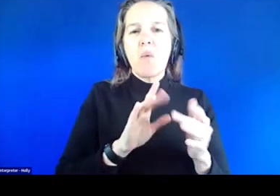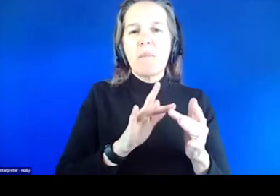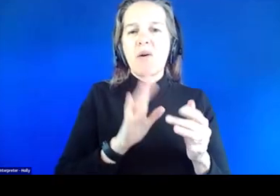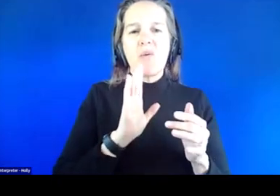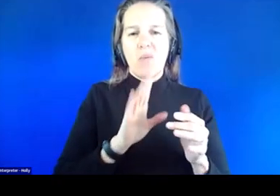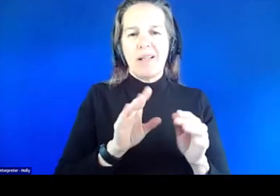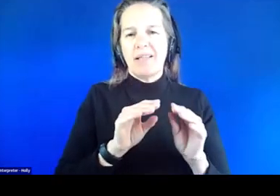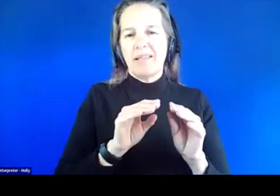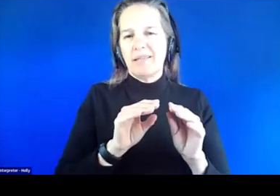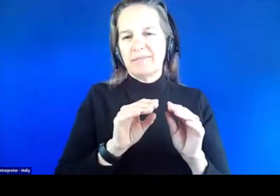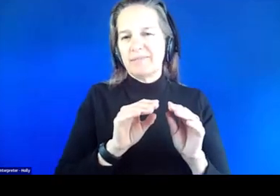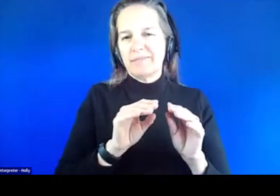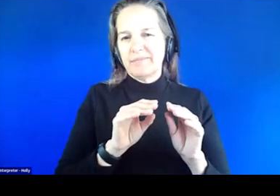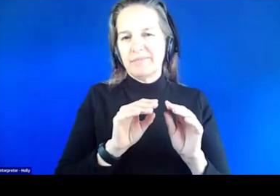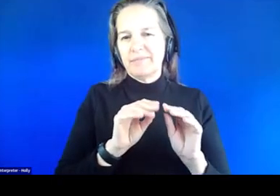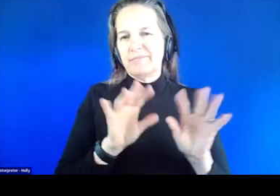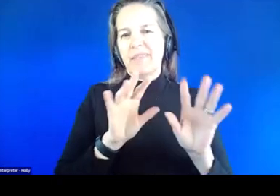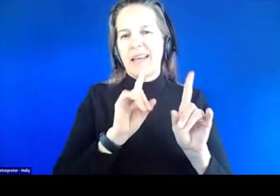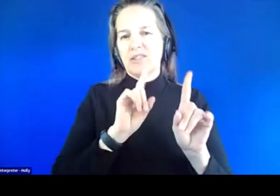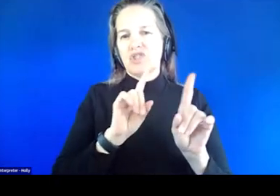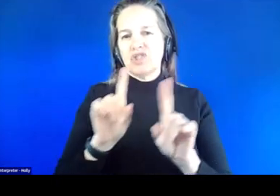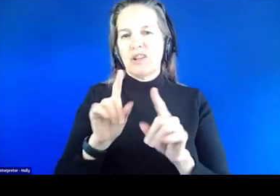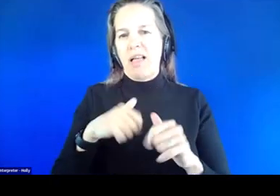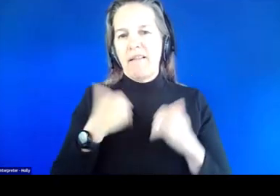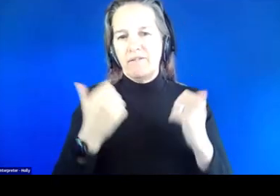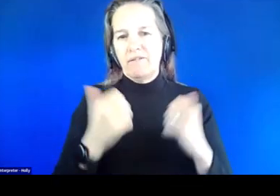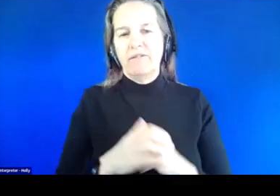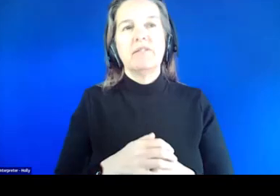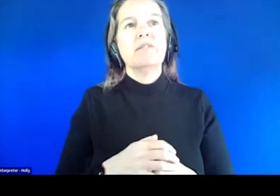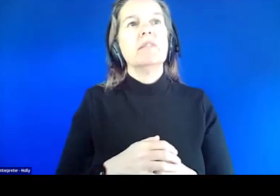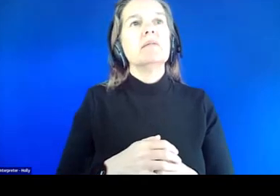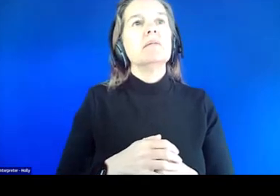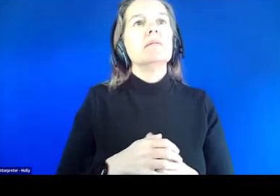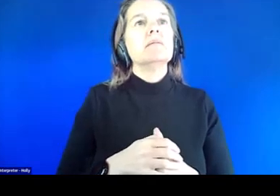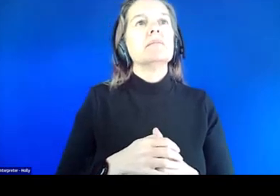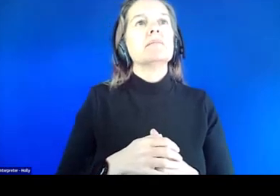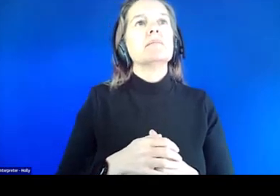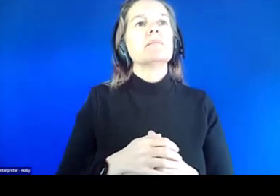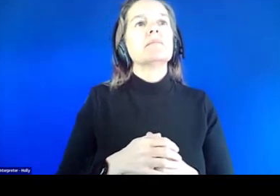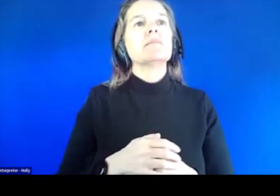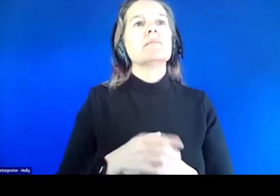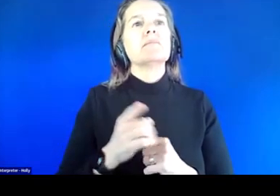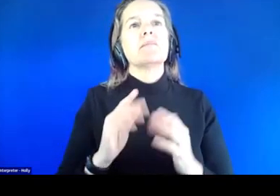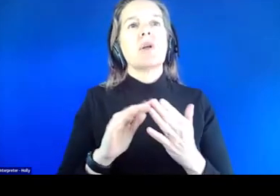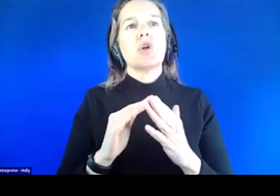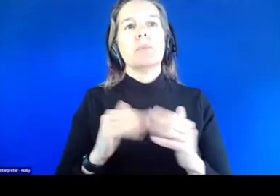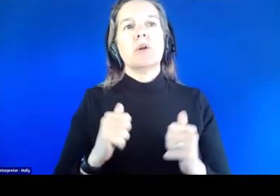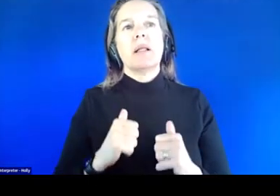Next slide please. So the Community Living Policy Center and the